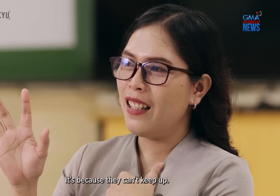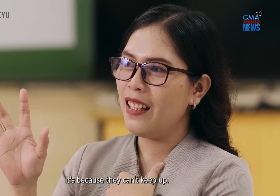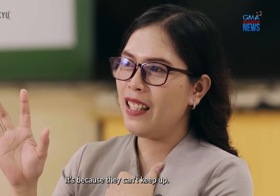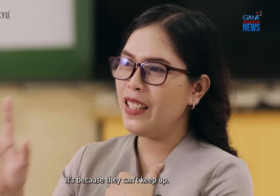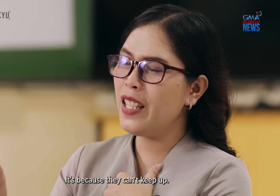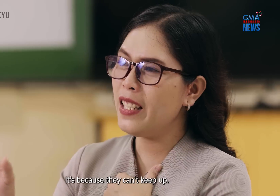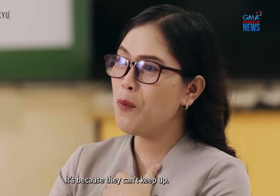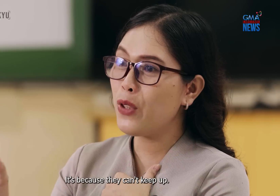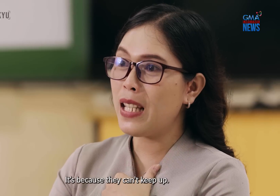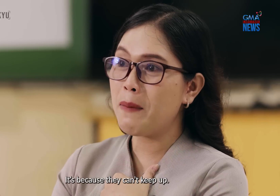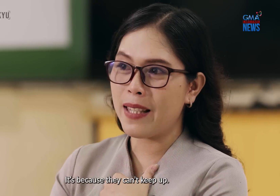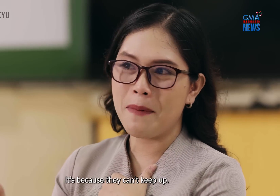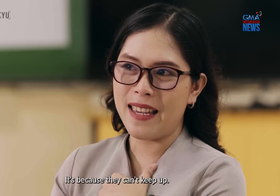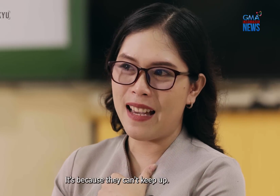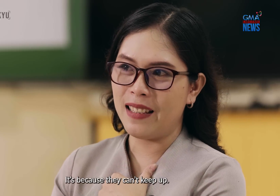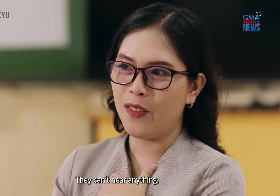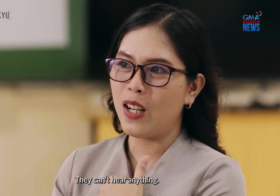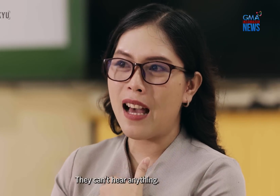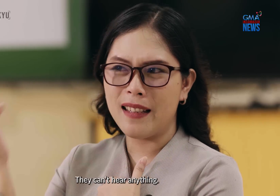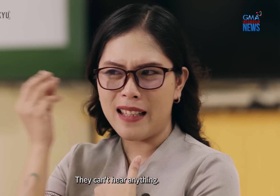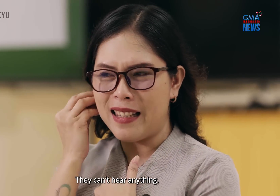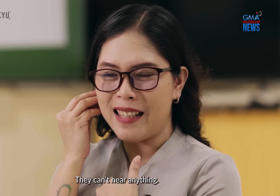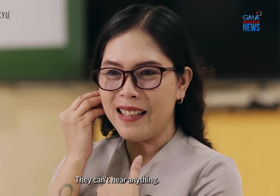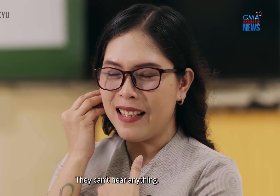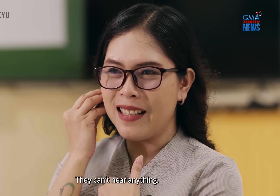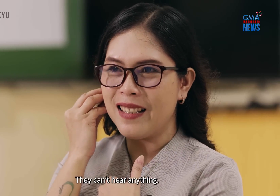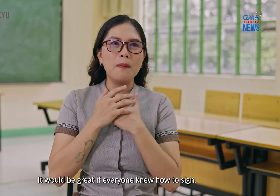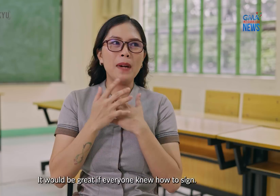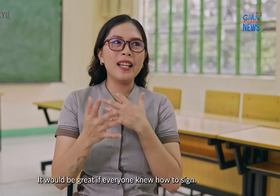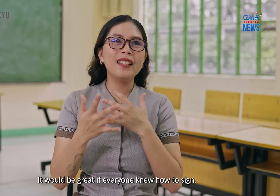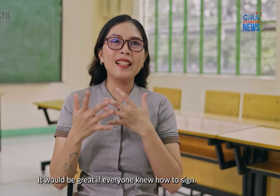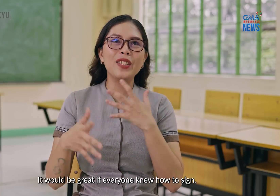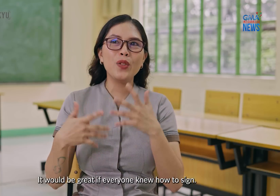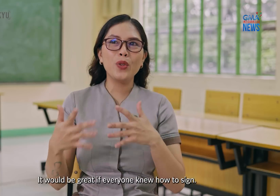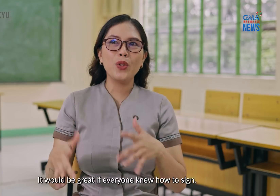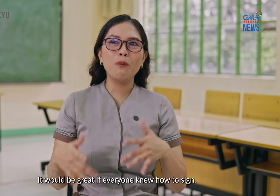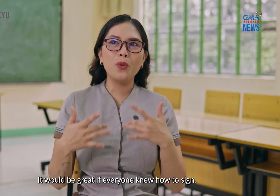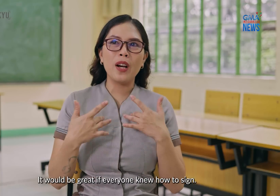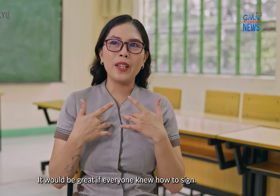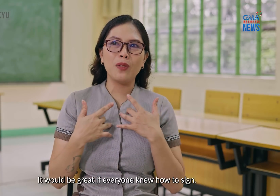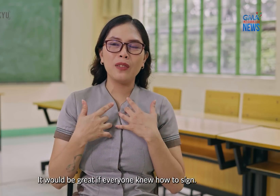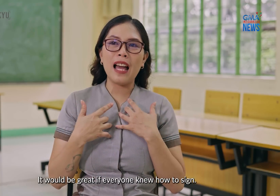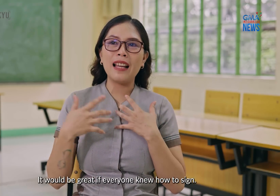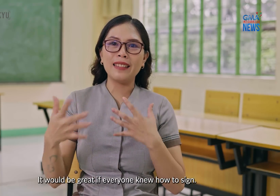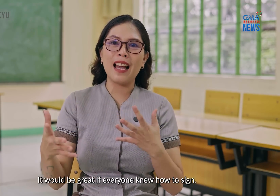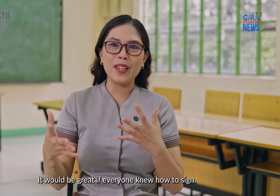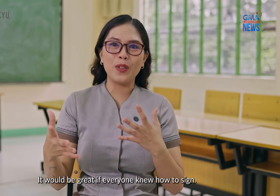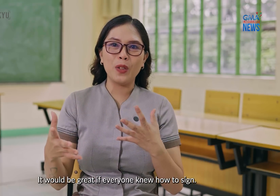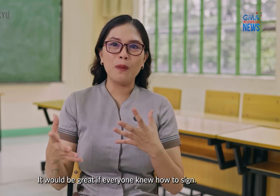there comes a point in their lives when they feel alone.